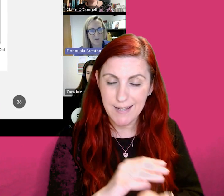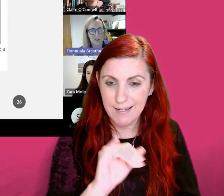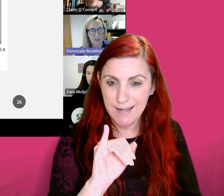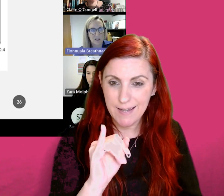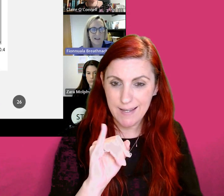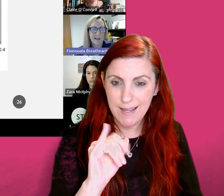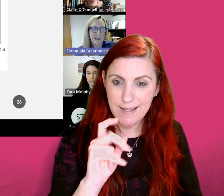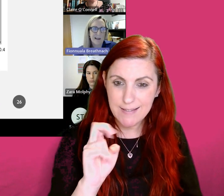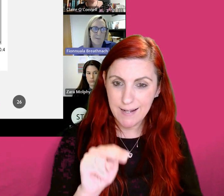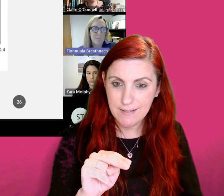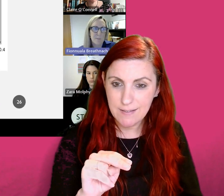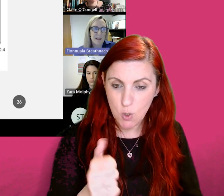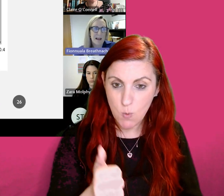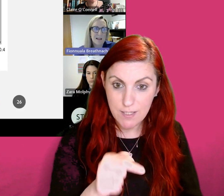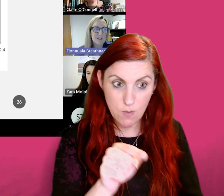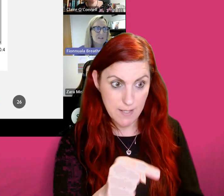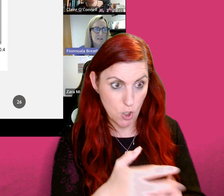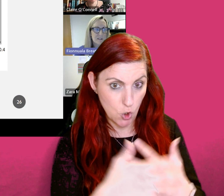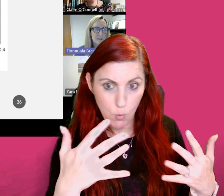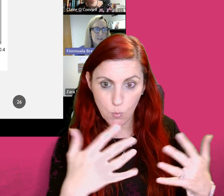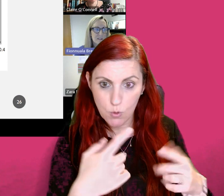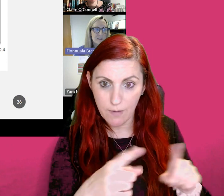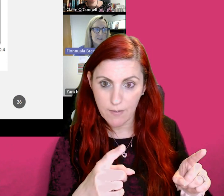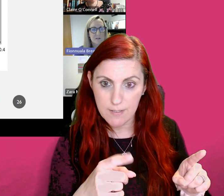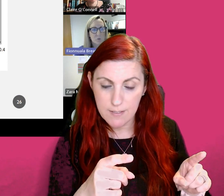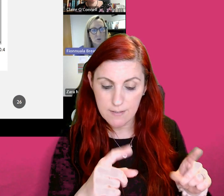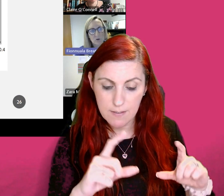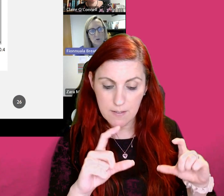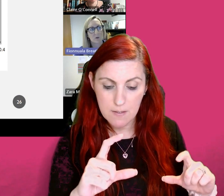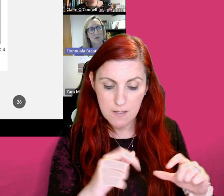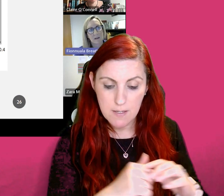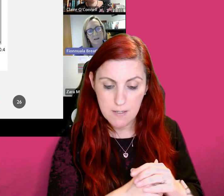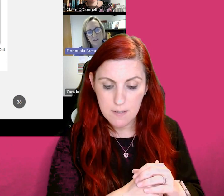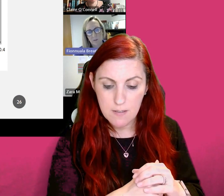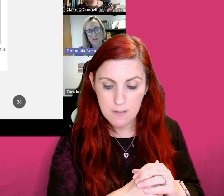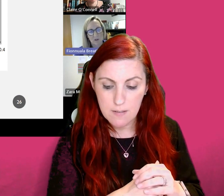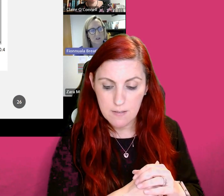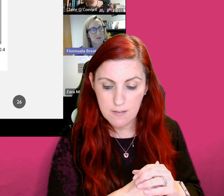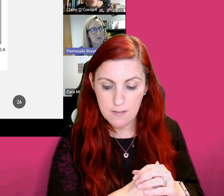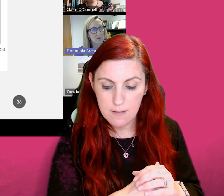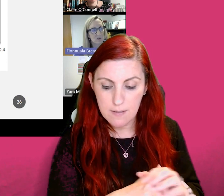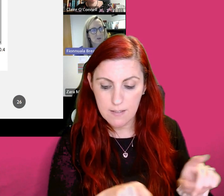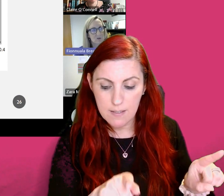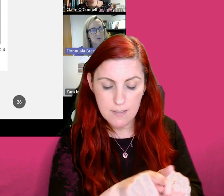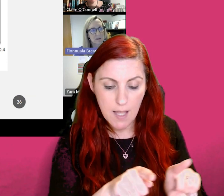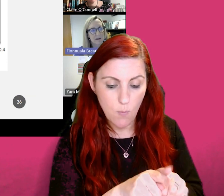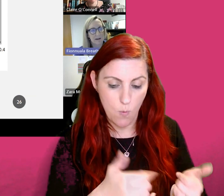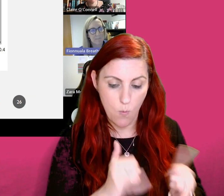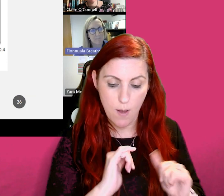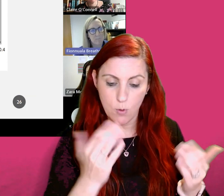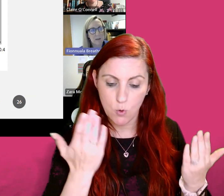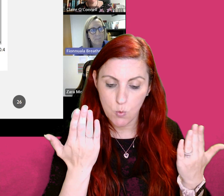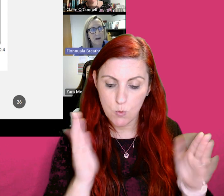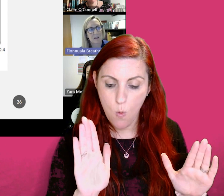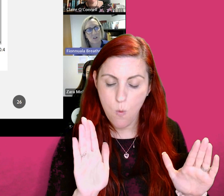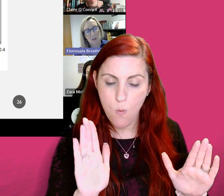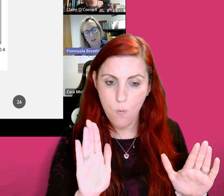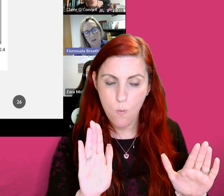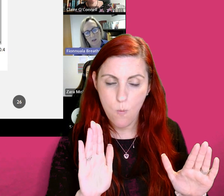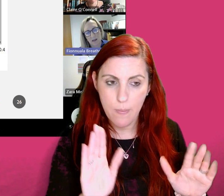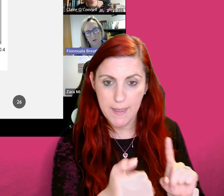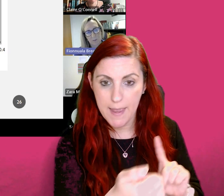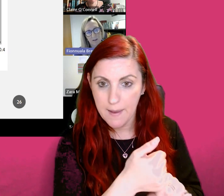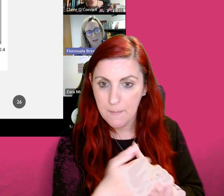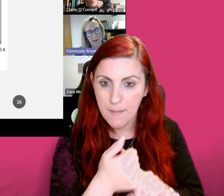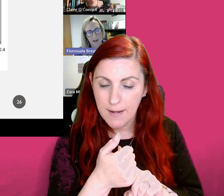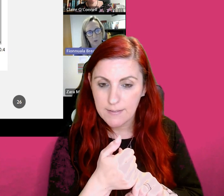significant um and Insulin requirements were also demonstrated to to um impact adverse perinatal